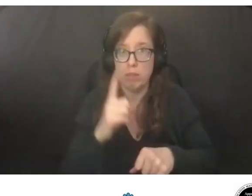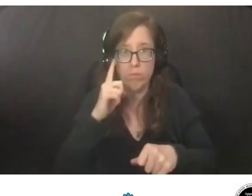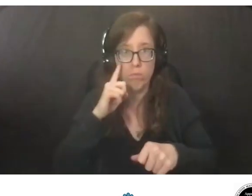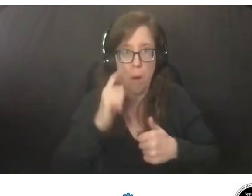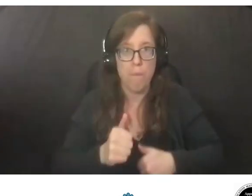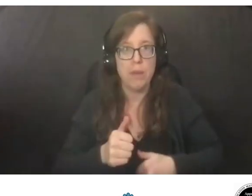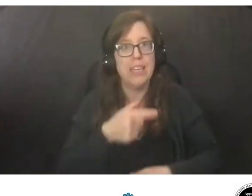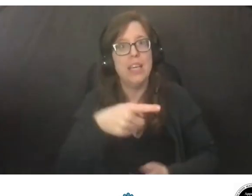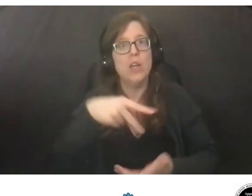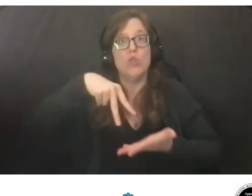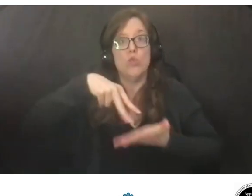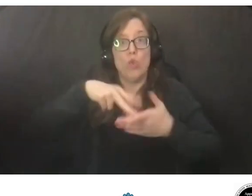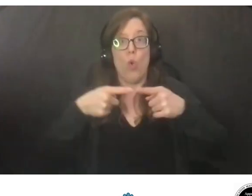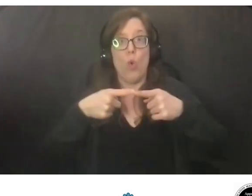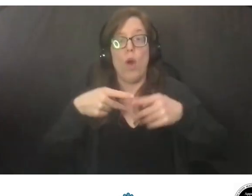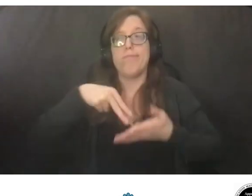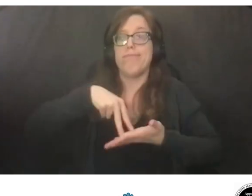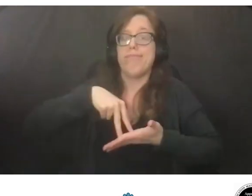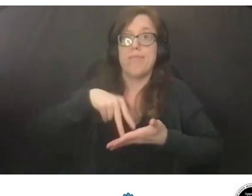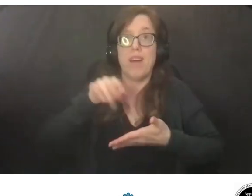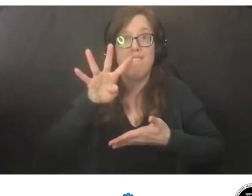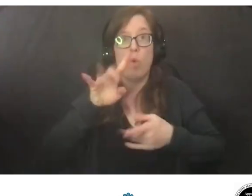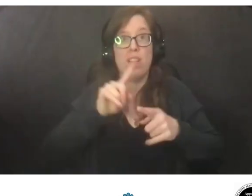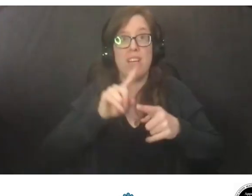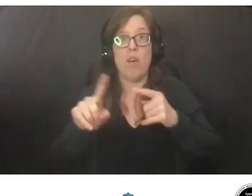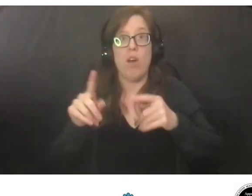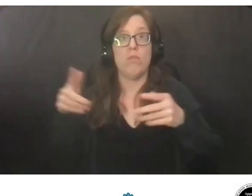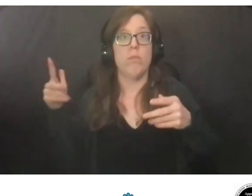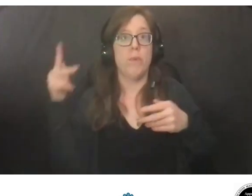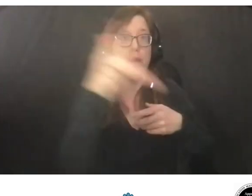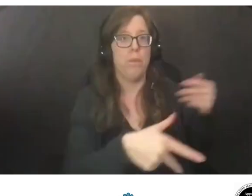And he stood on the corner for probably four different passes of traffic,